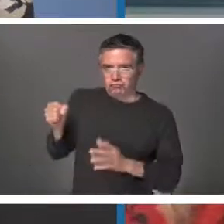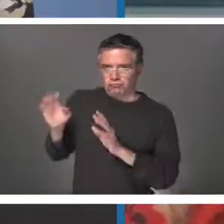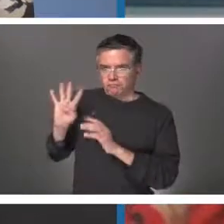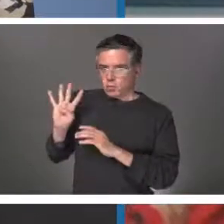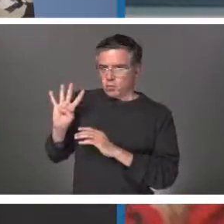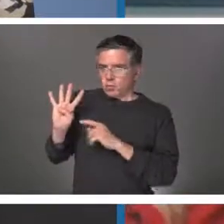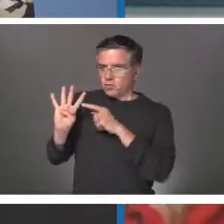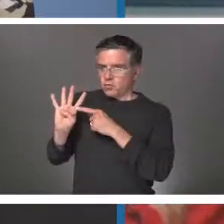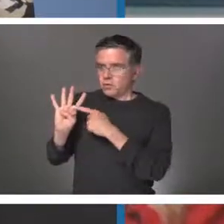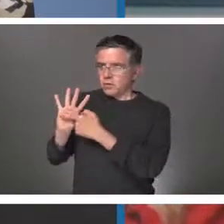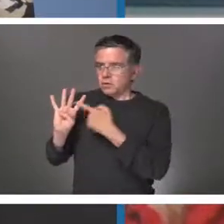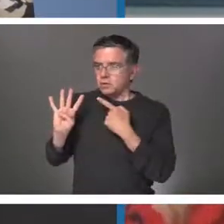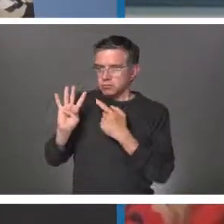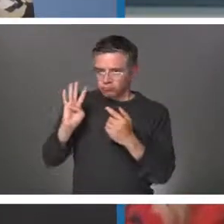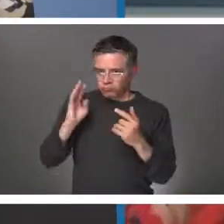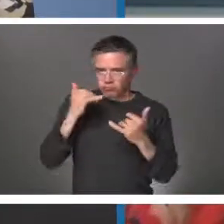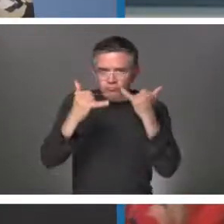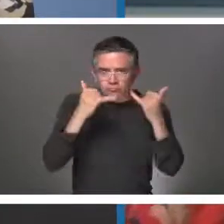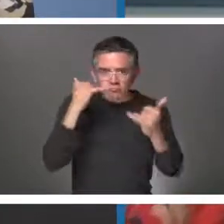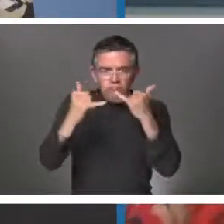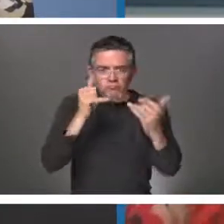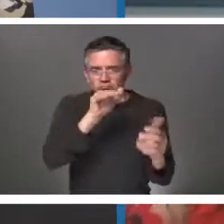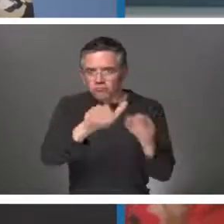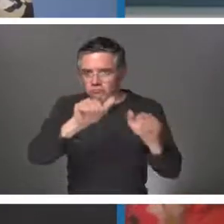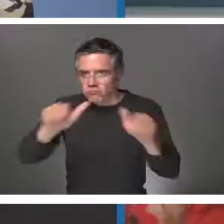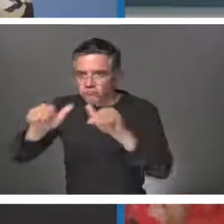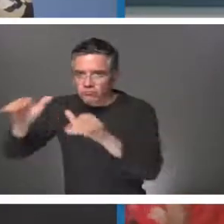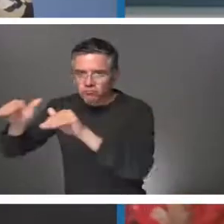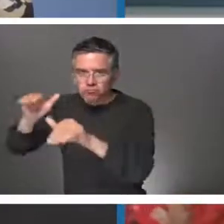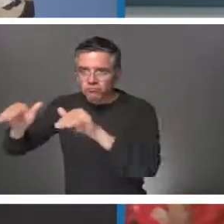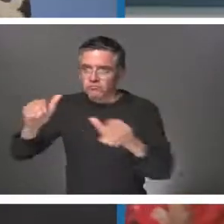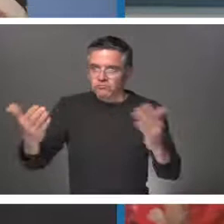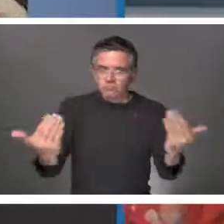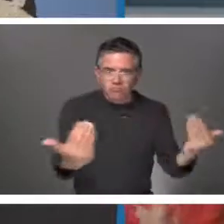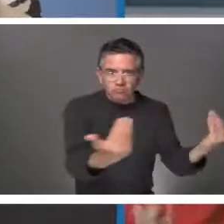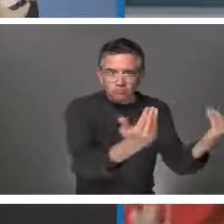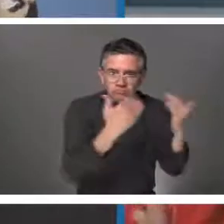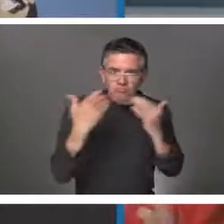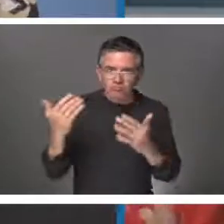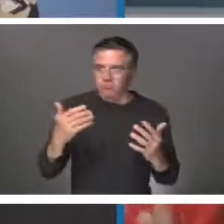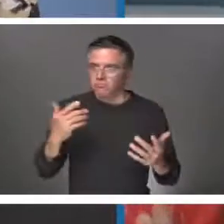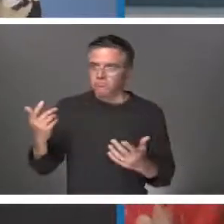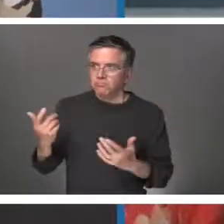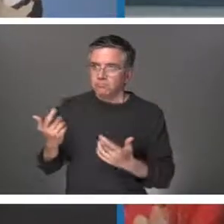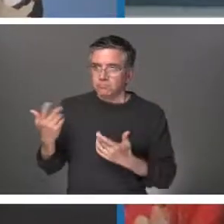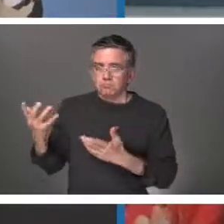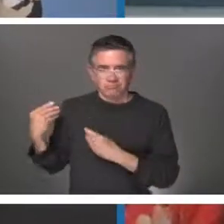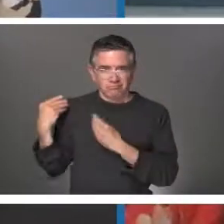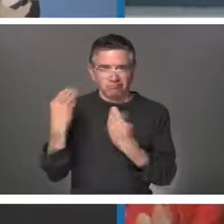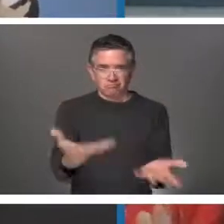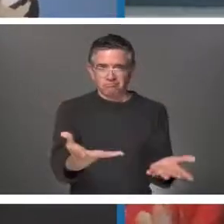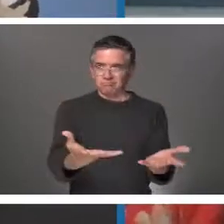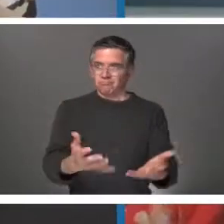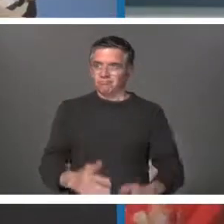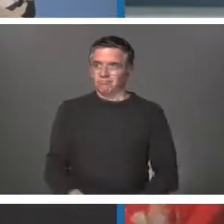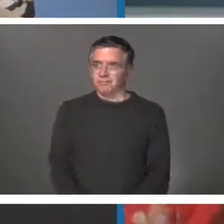that they can come to Unity Care for their vaccines. Yeah, great. I can also share that for almost a year,